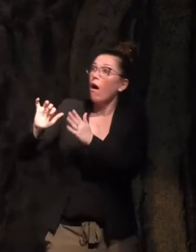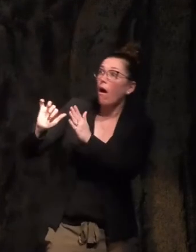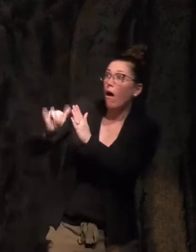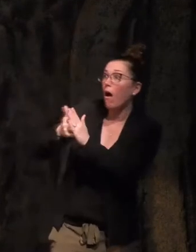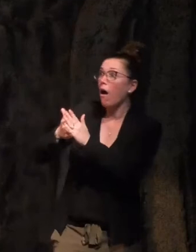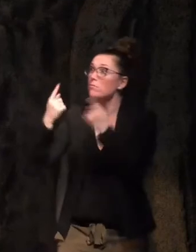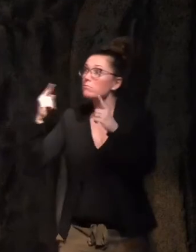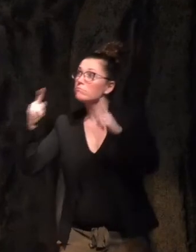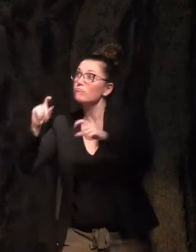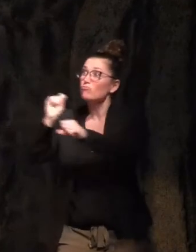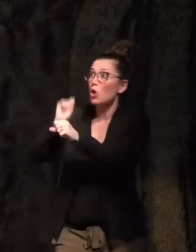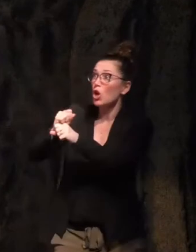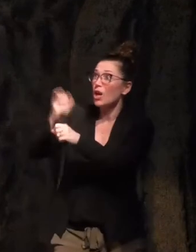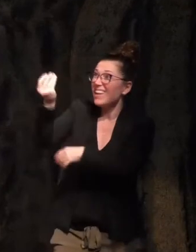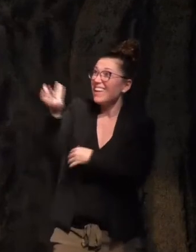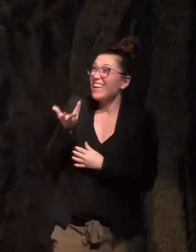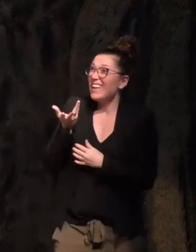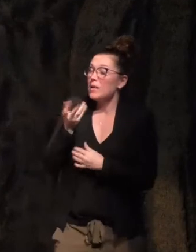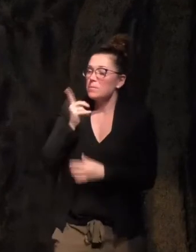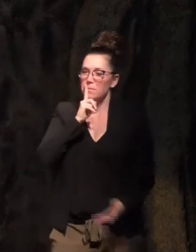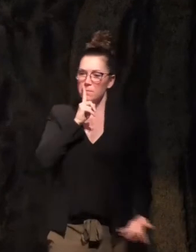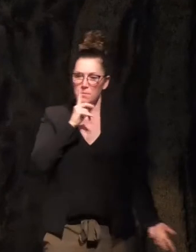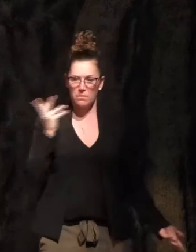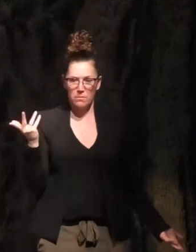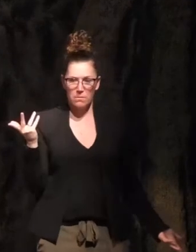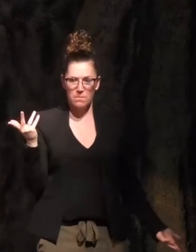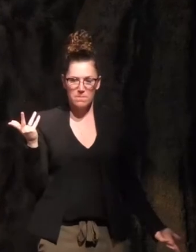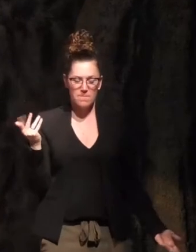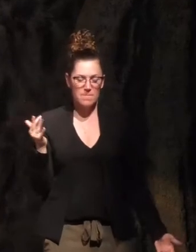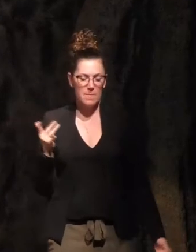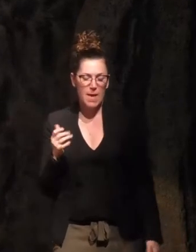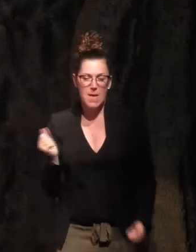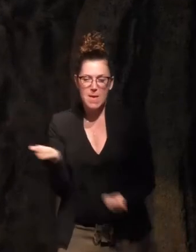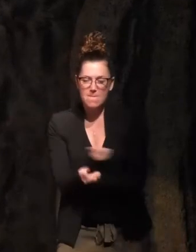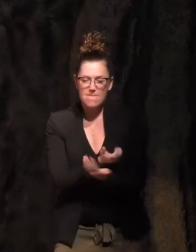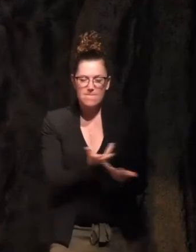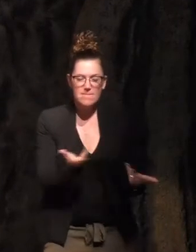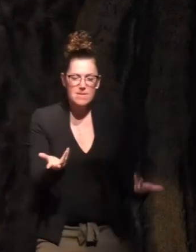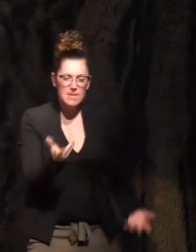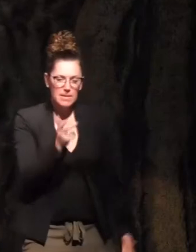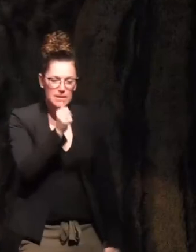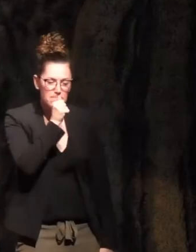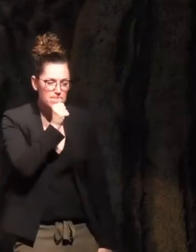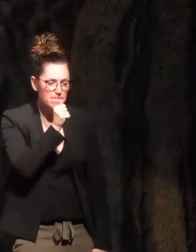They play their cards really close to their chests. They behaved like corporations. Polite on the outside,